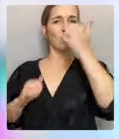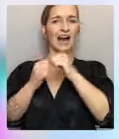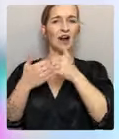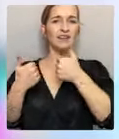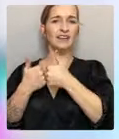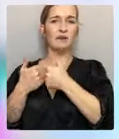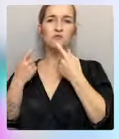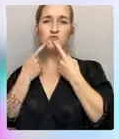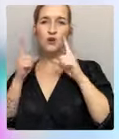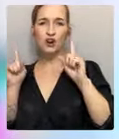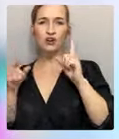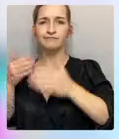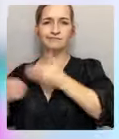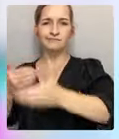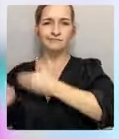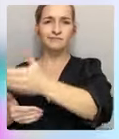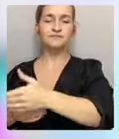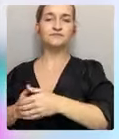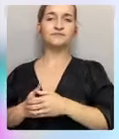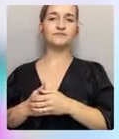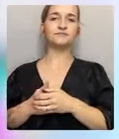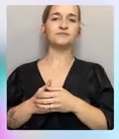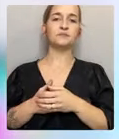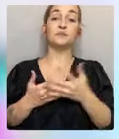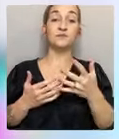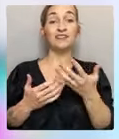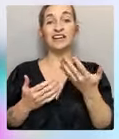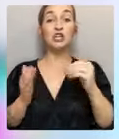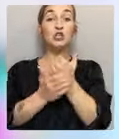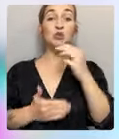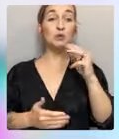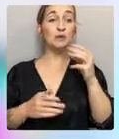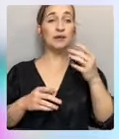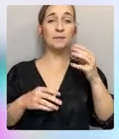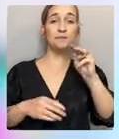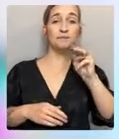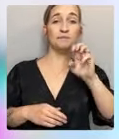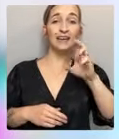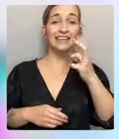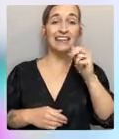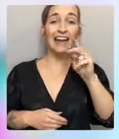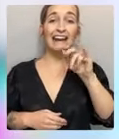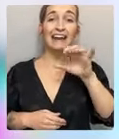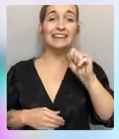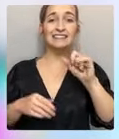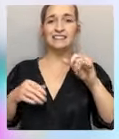While like, you know, they even with new mechanics or methods of play,